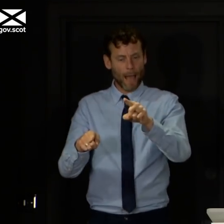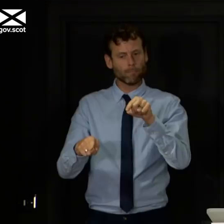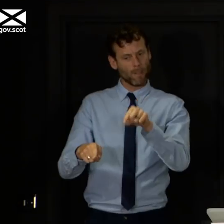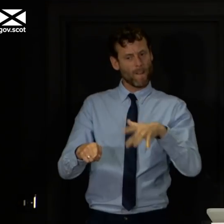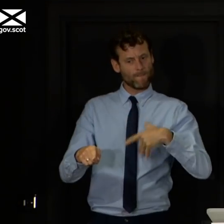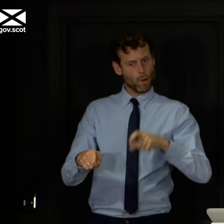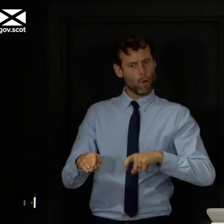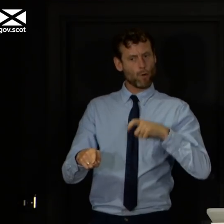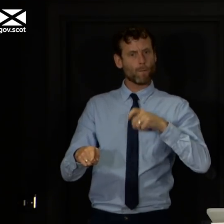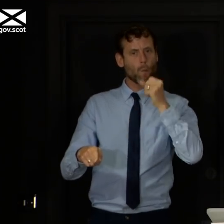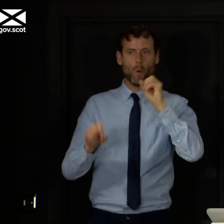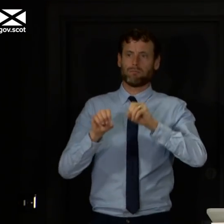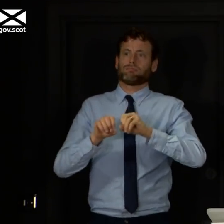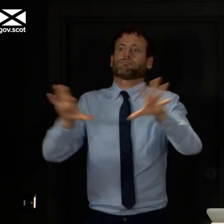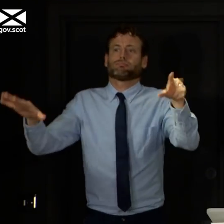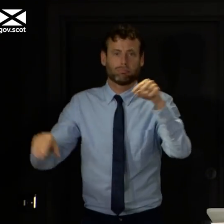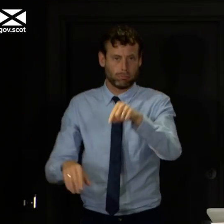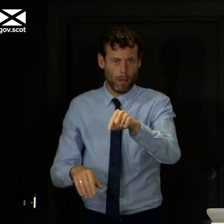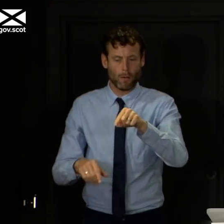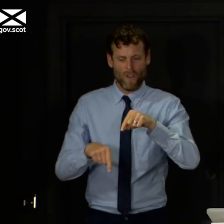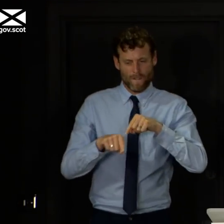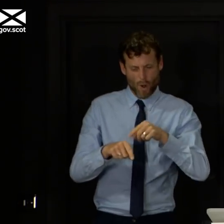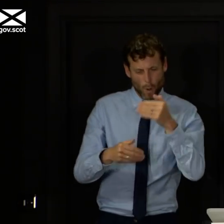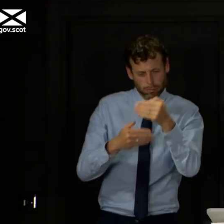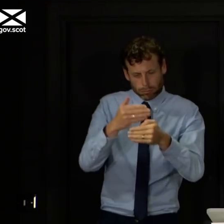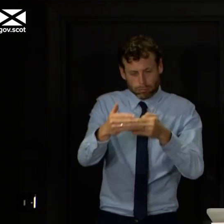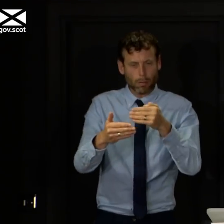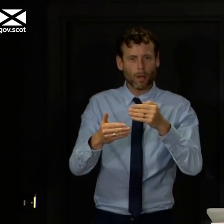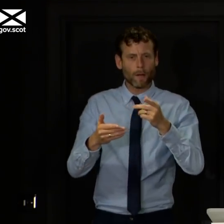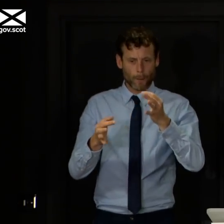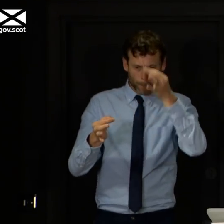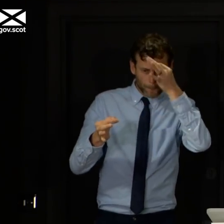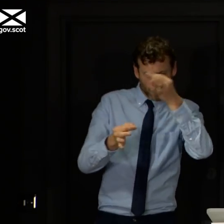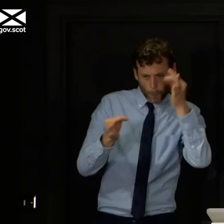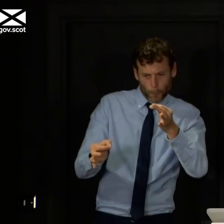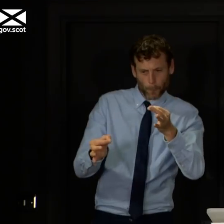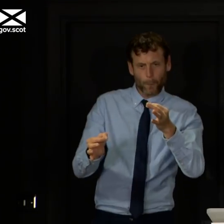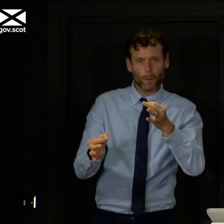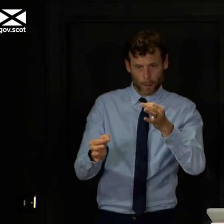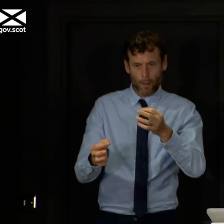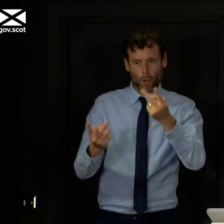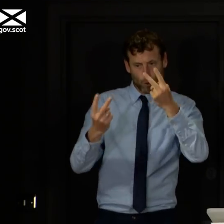stick to our plan and we do things in a very methodical way, stick to our review timetables,